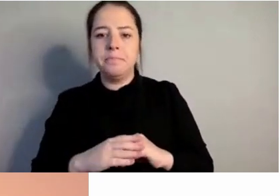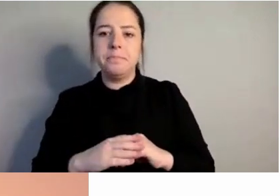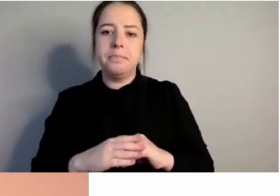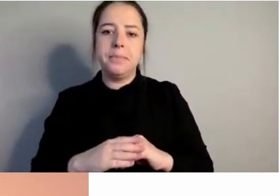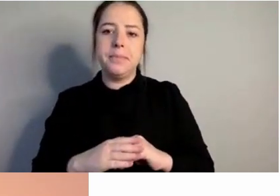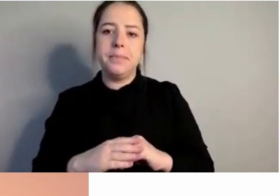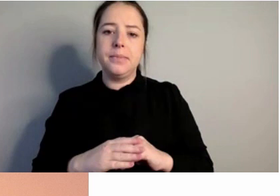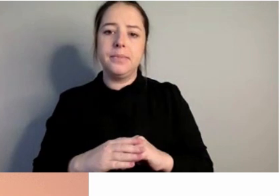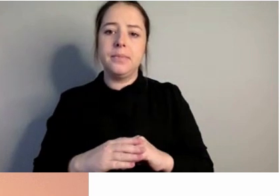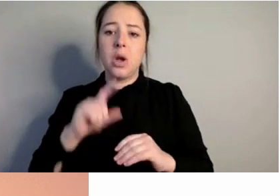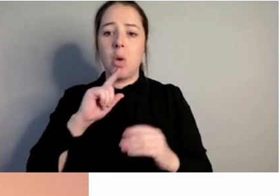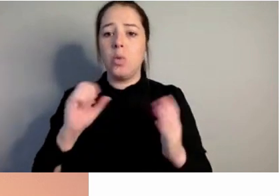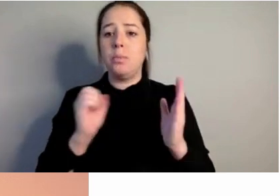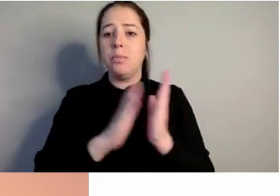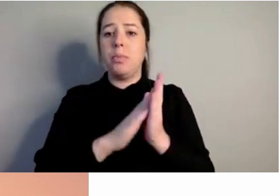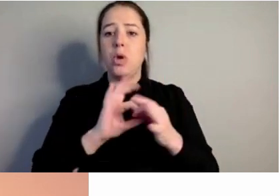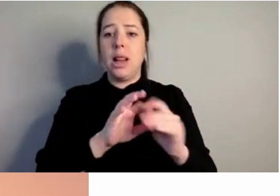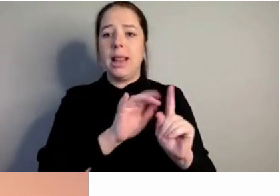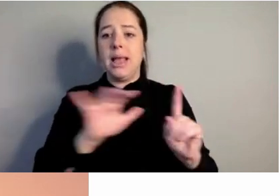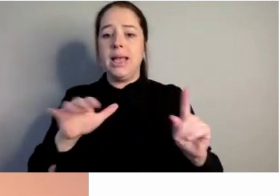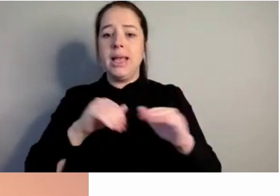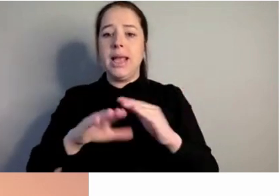We'll put a link in the chat for you for that.